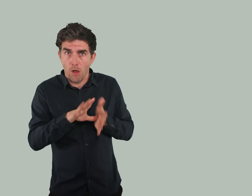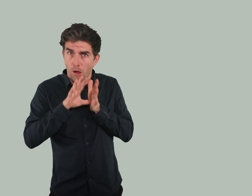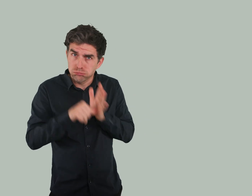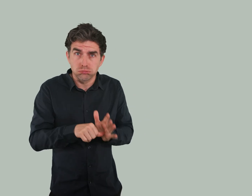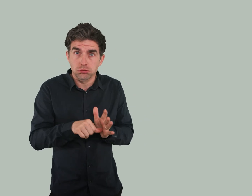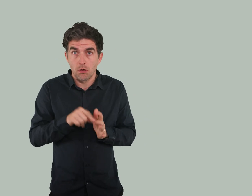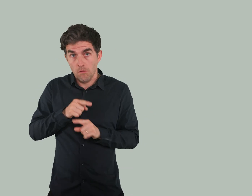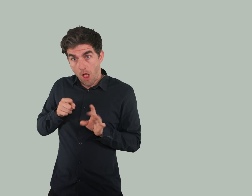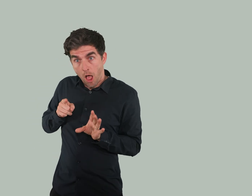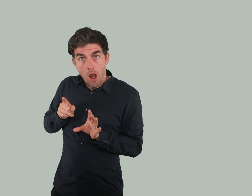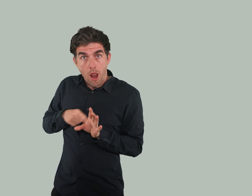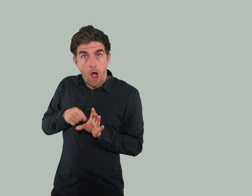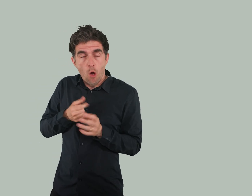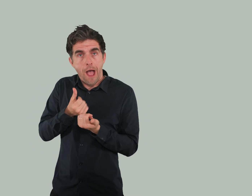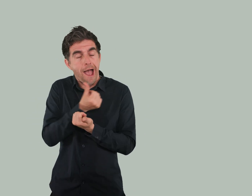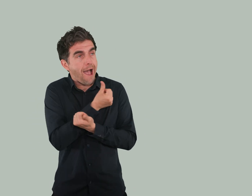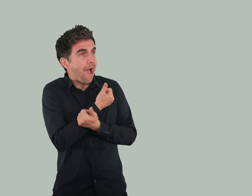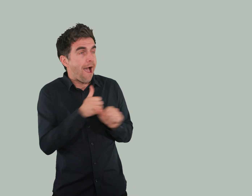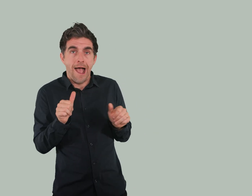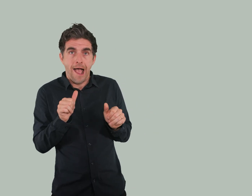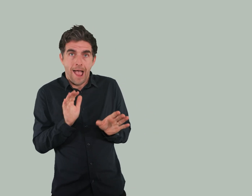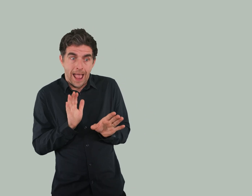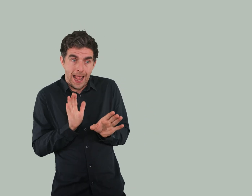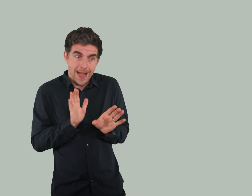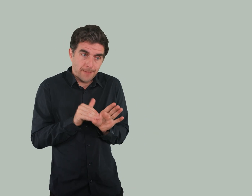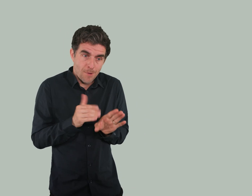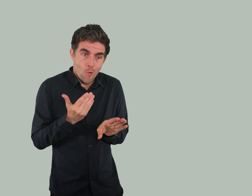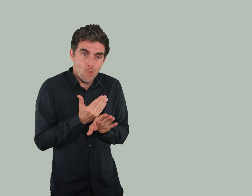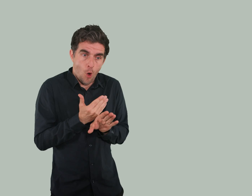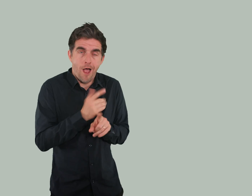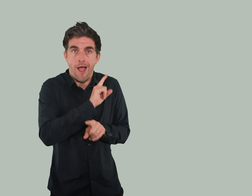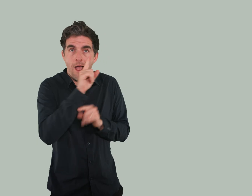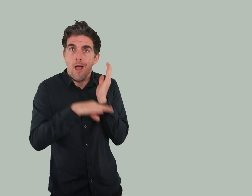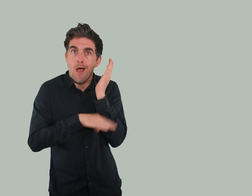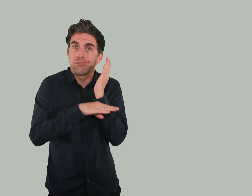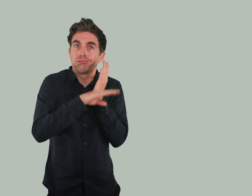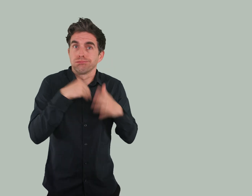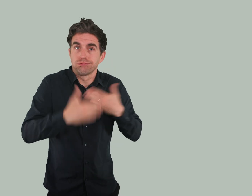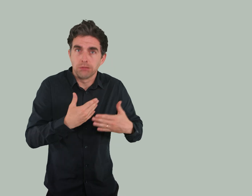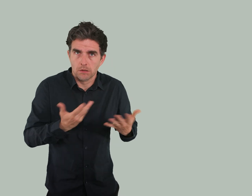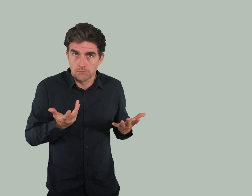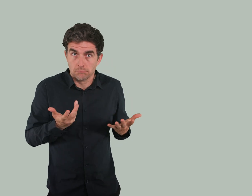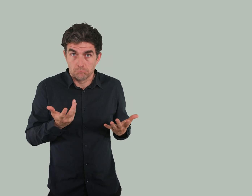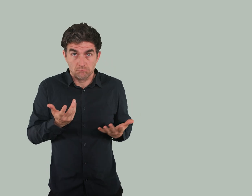and how easy or difficult it has become for young people to get a foothold.